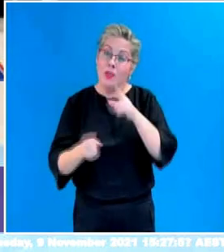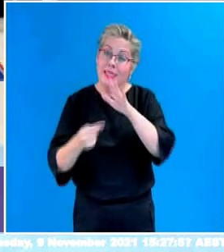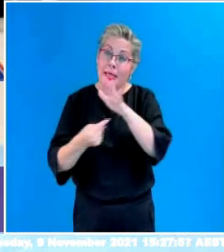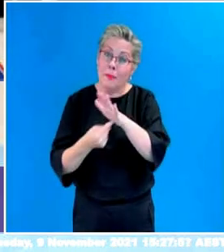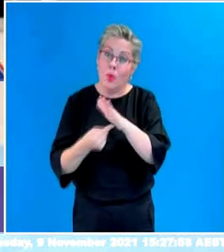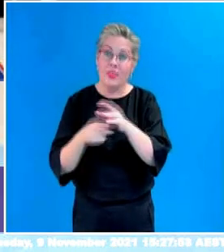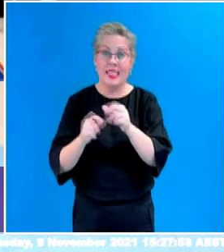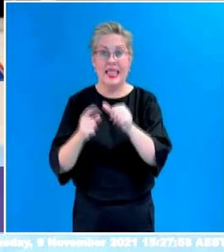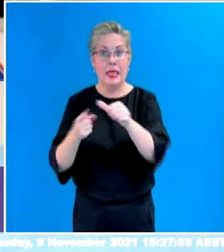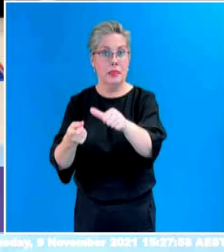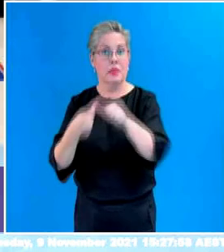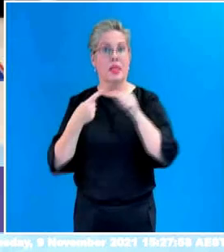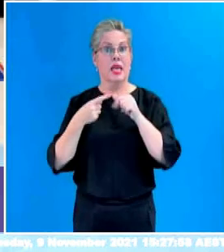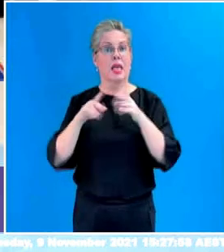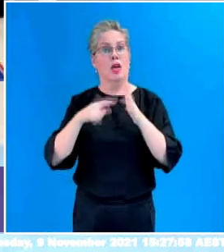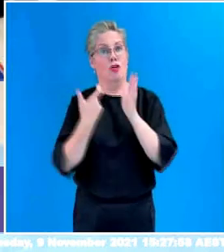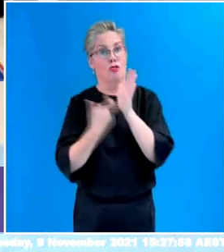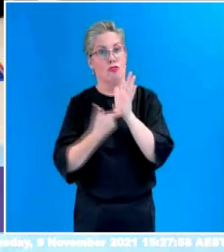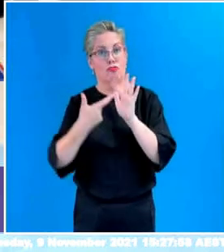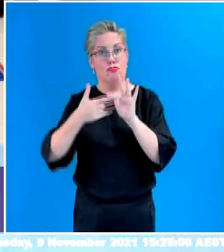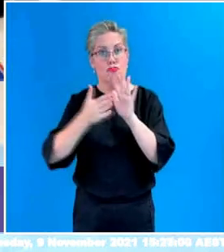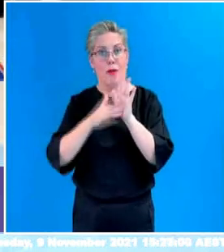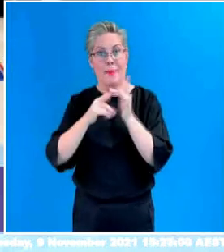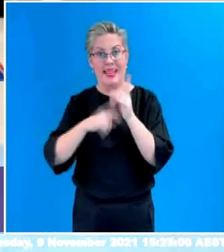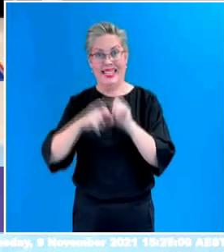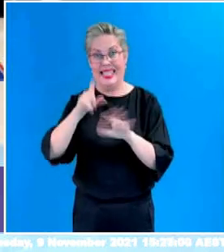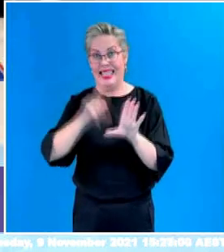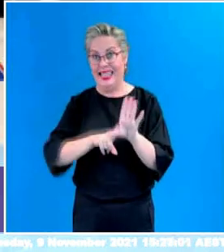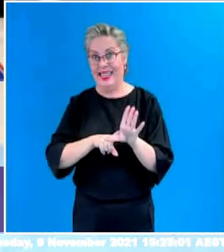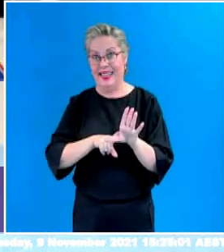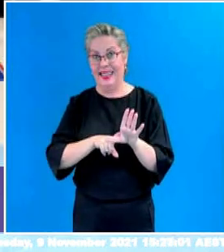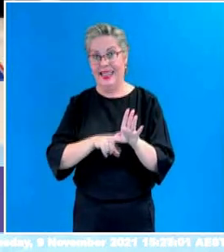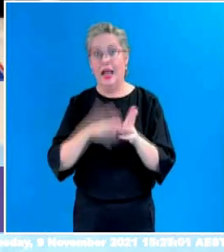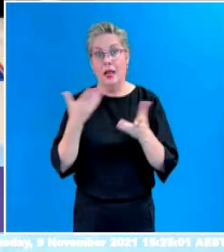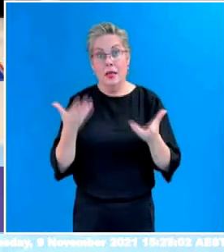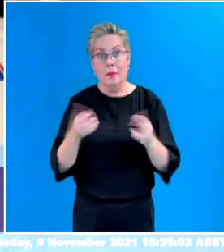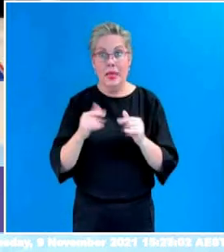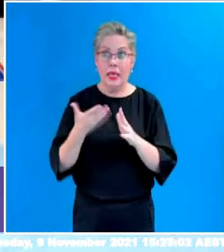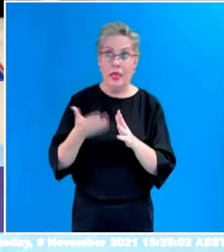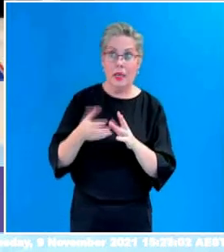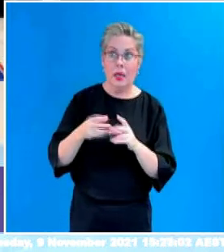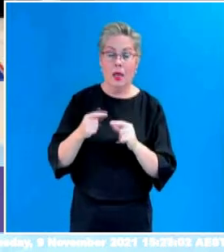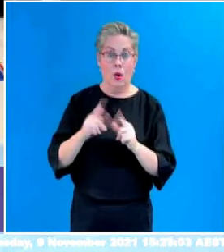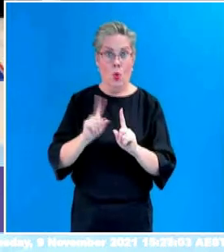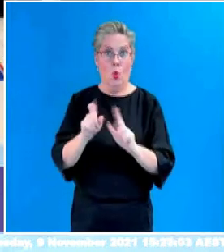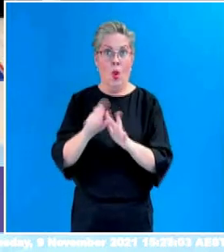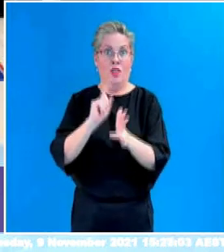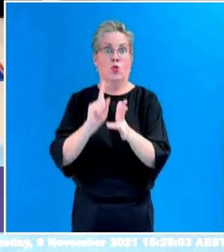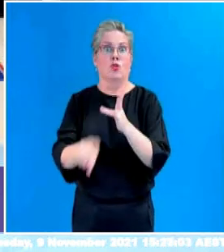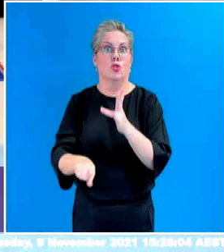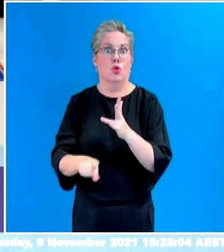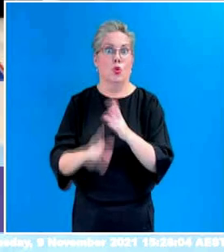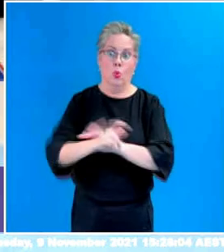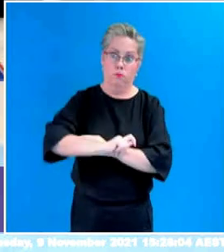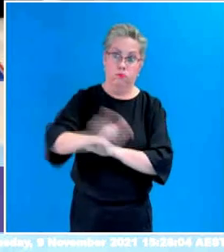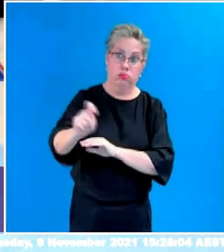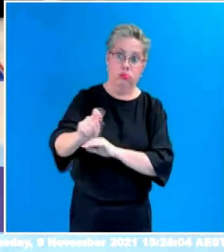circumstance where you've got that combination of factors, I think the fact